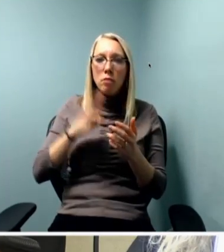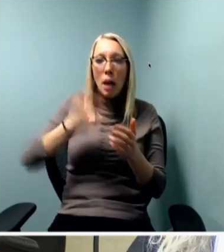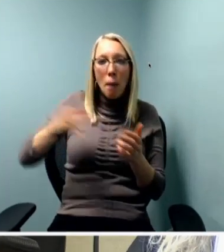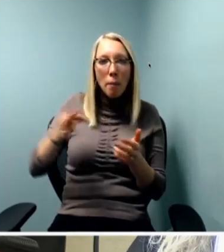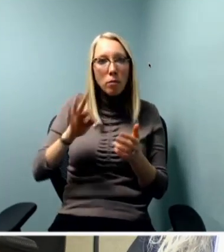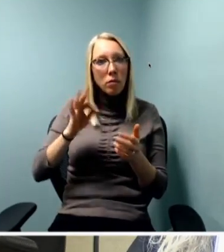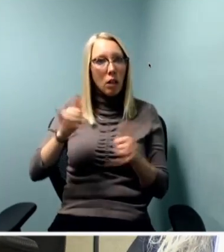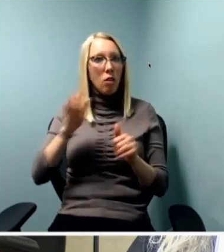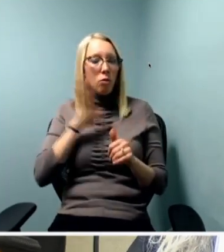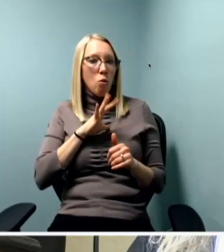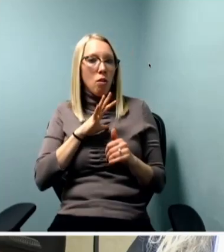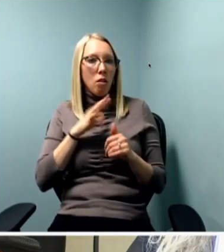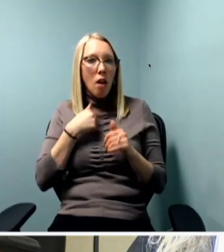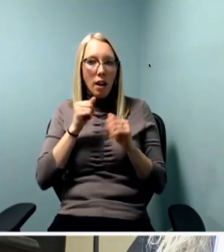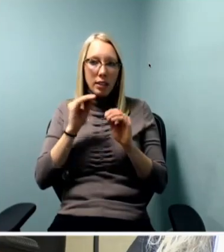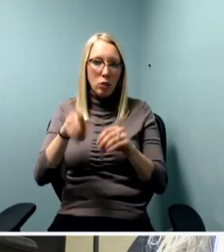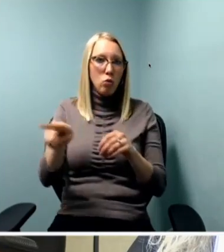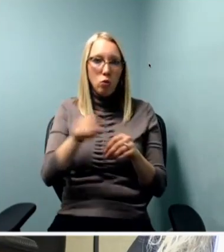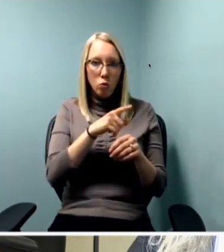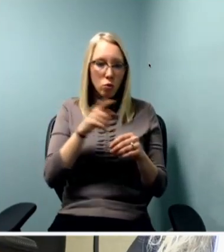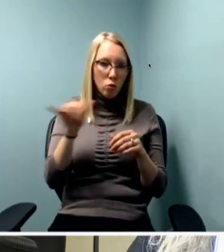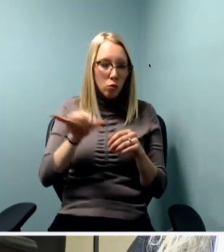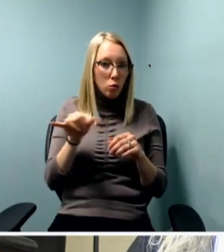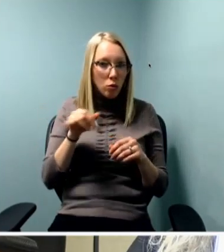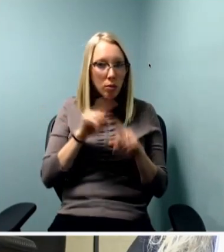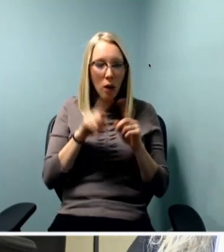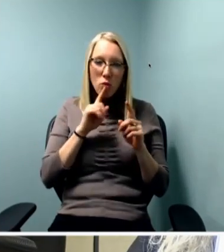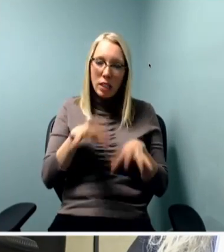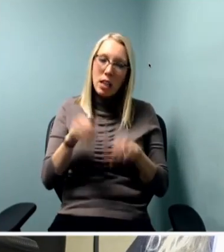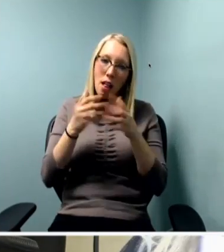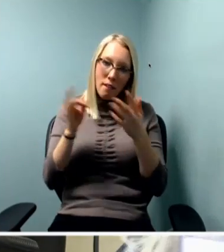But it takes a lot of work to get beyond their perception